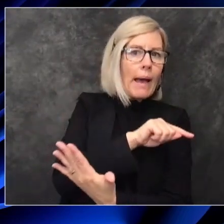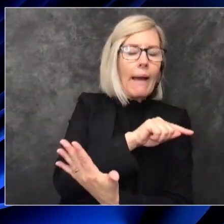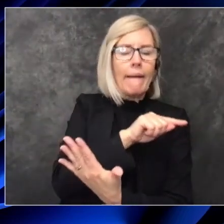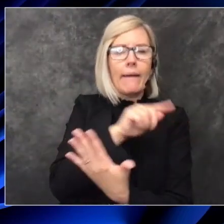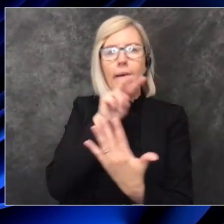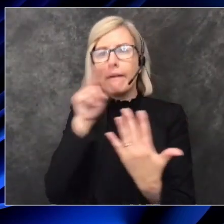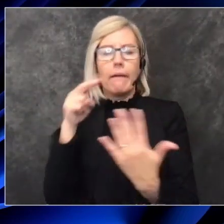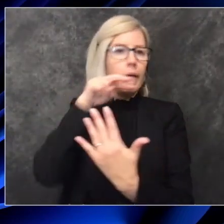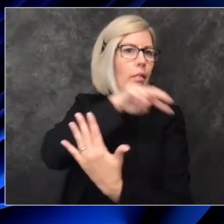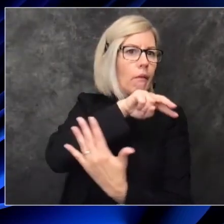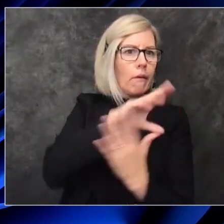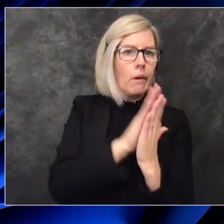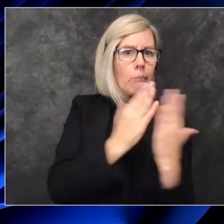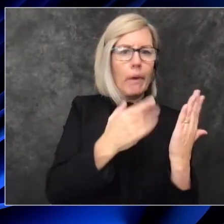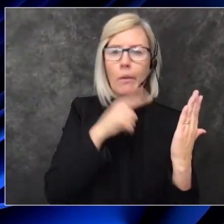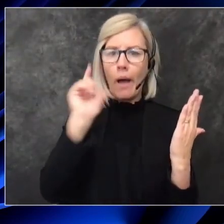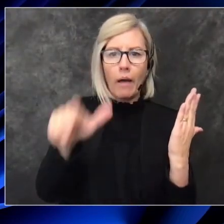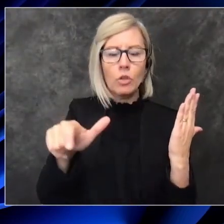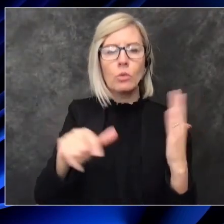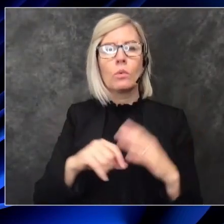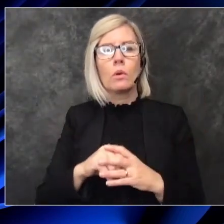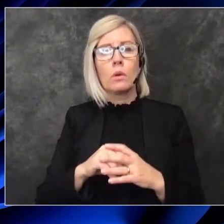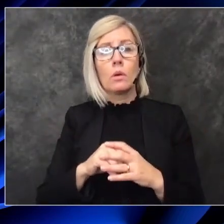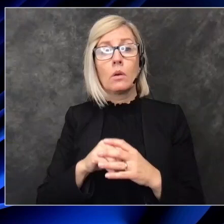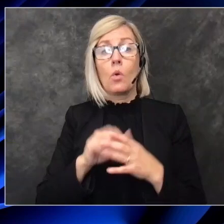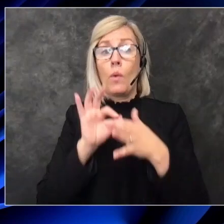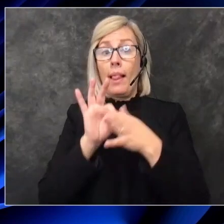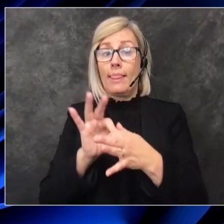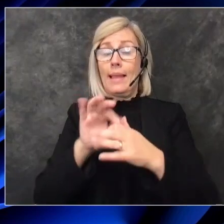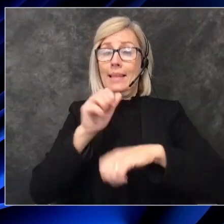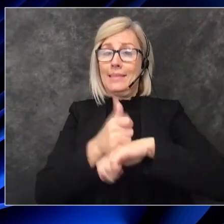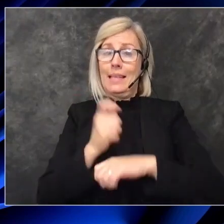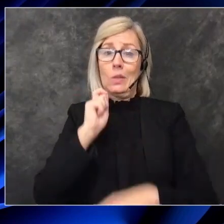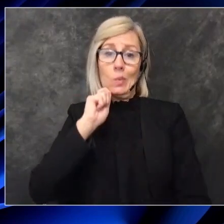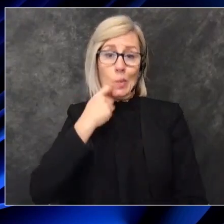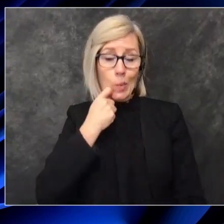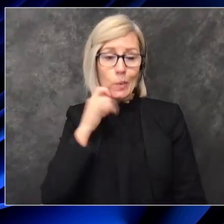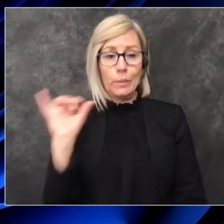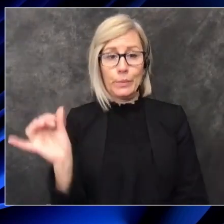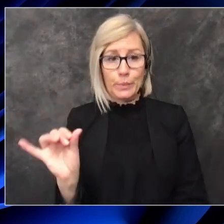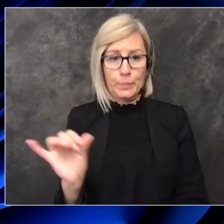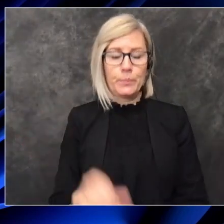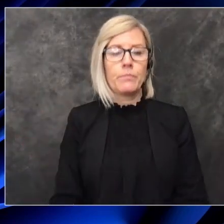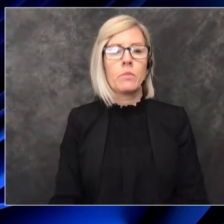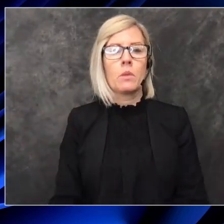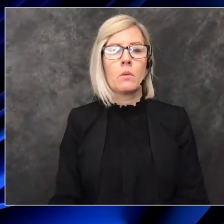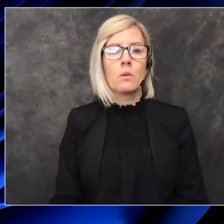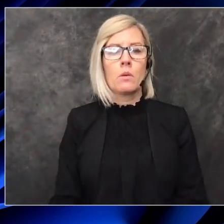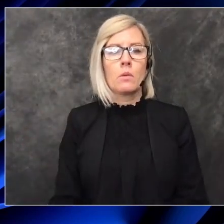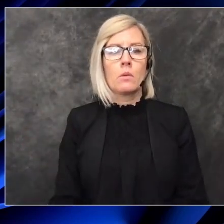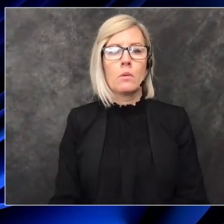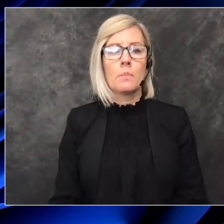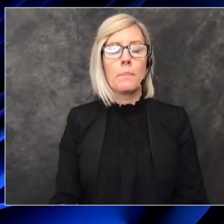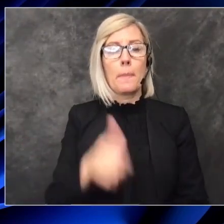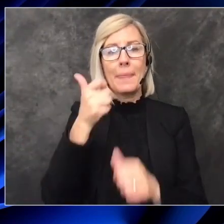I don't know related settings is really cool as well. Each of the settings inside of